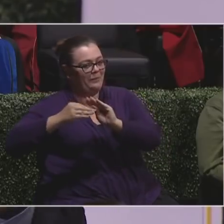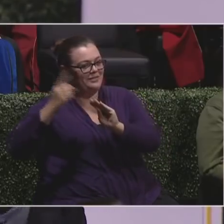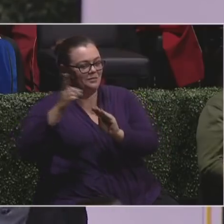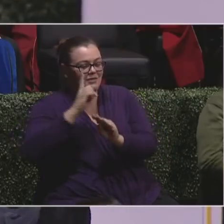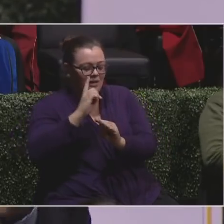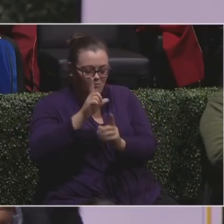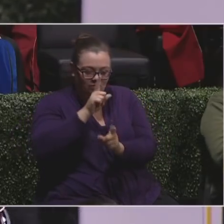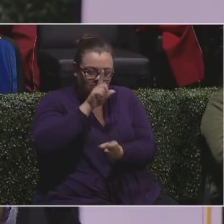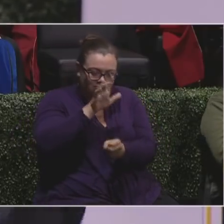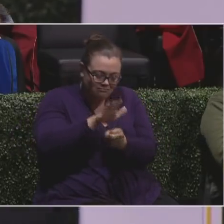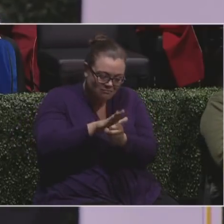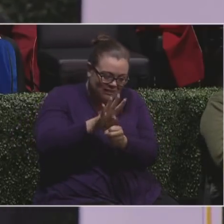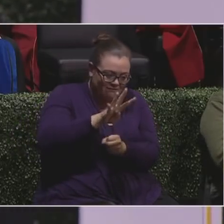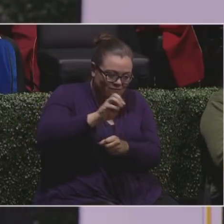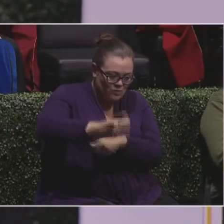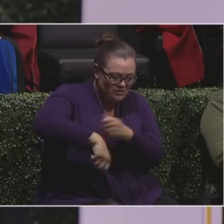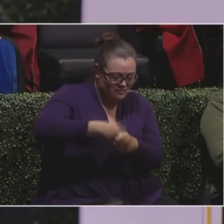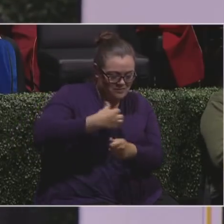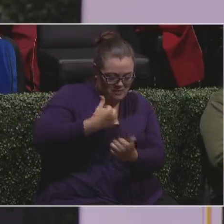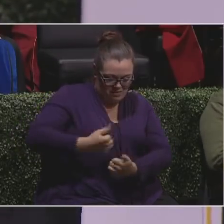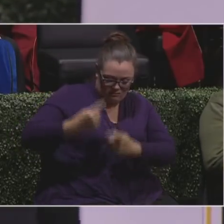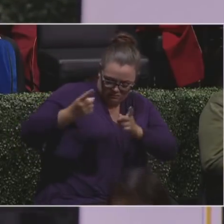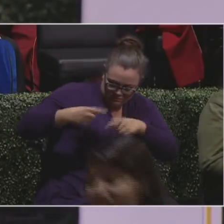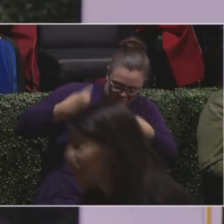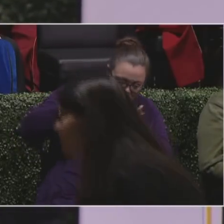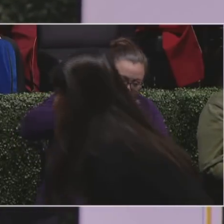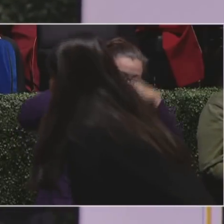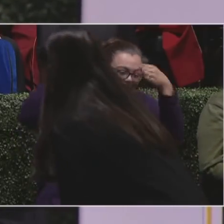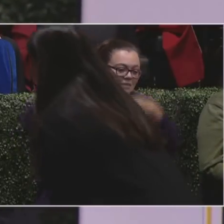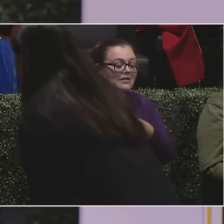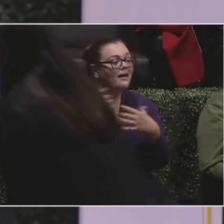OFFERING. THAT CAN SPEAK WELL, AND PROMOTE THE SERVICES THAT YOU WILL BE